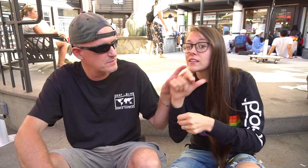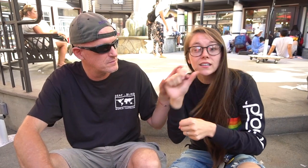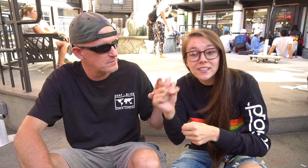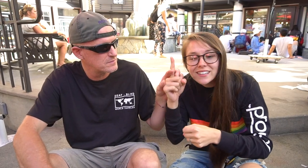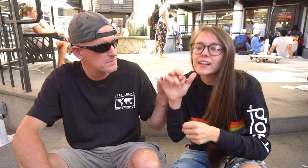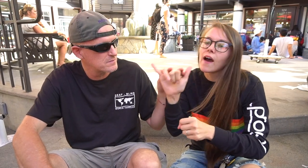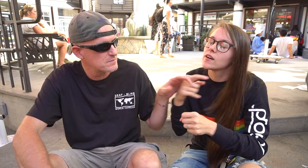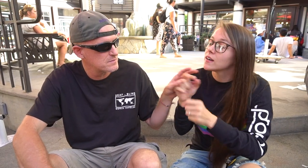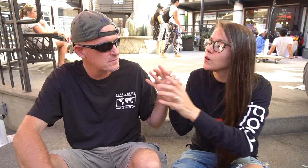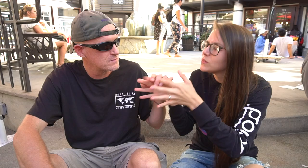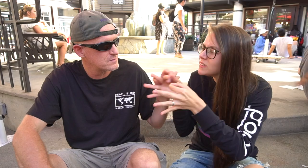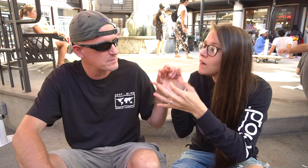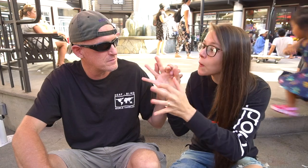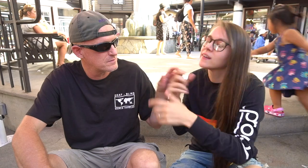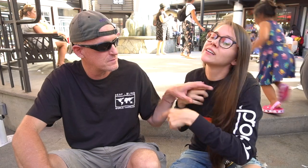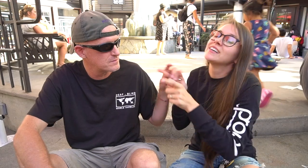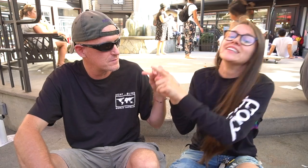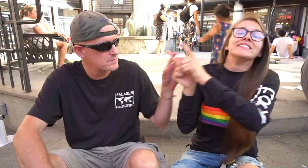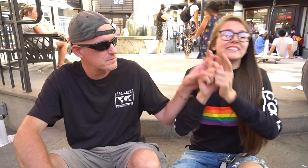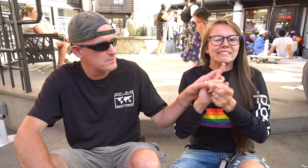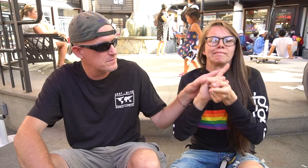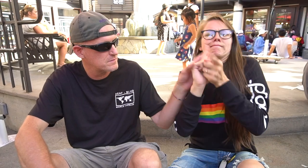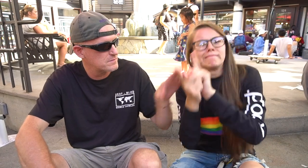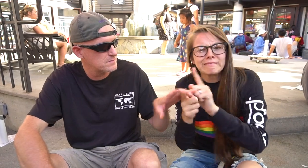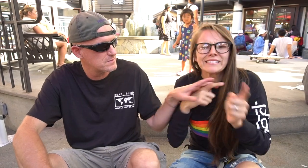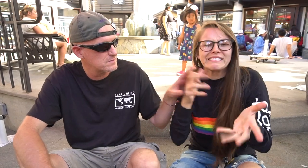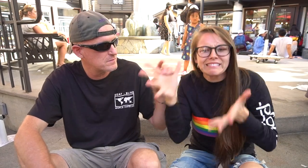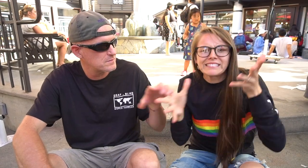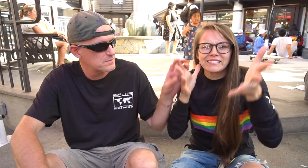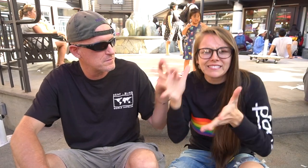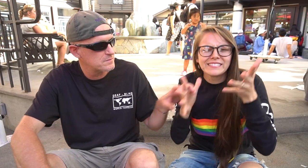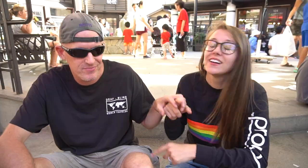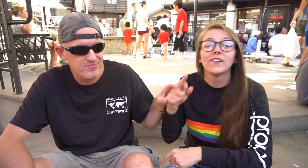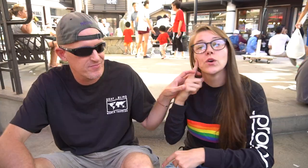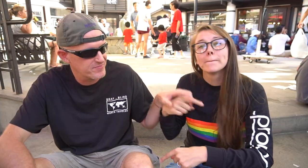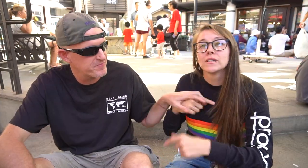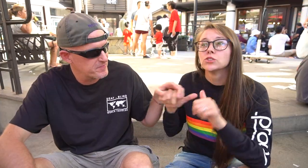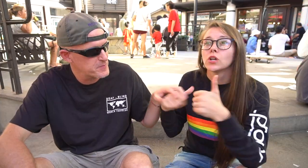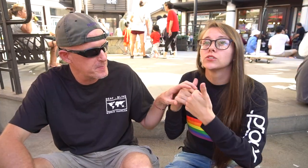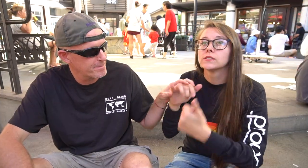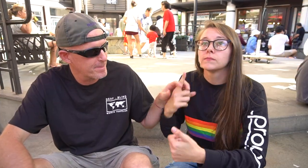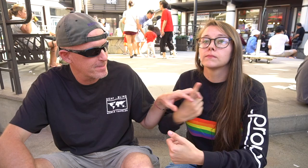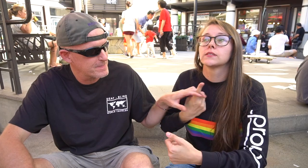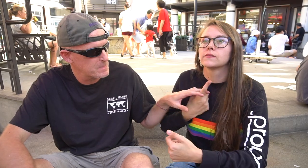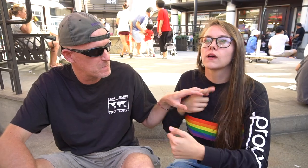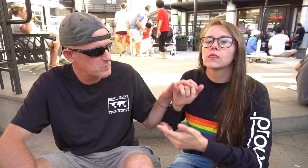and if that person doesn't understand Kevin, Then I explained to Kevin what was happening and to wait while I translate what Kevin said through gestures with them Personally, what's challenging for me is when